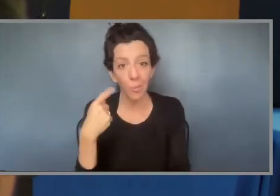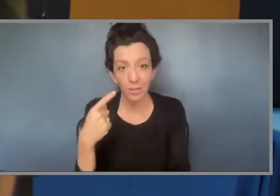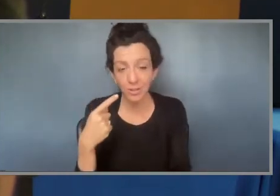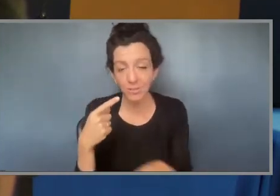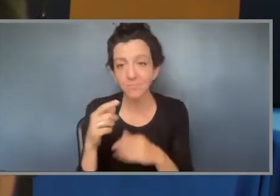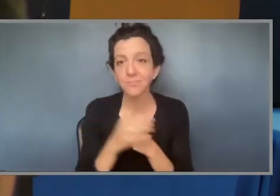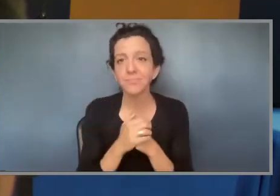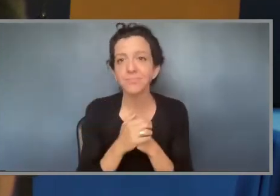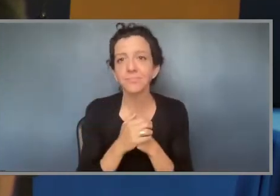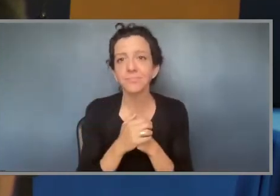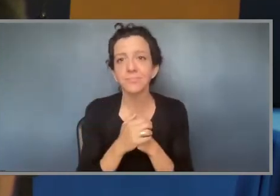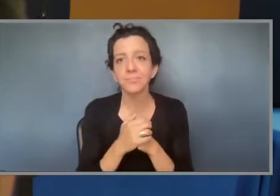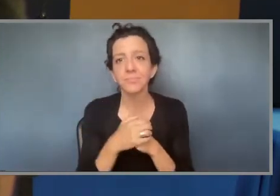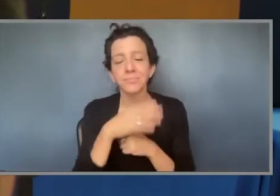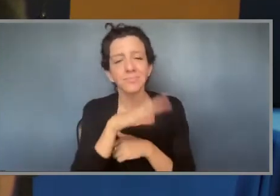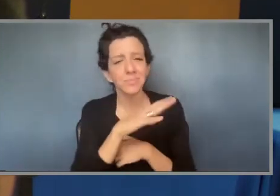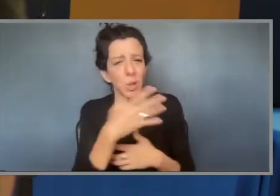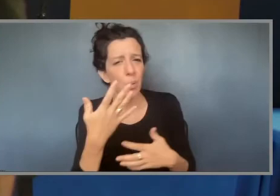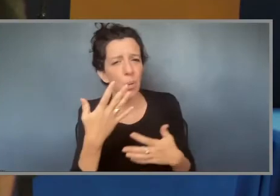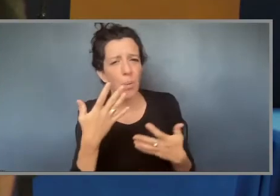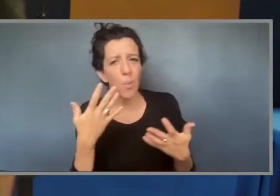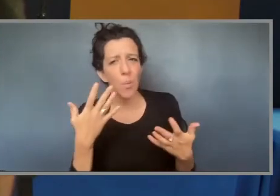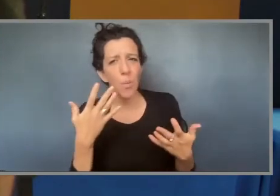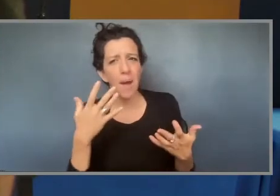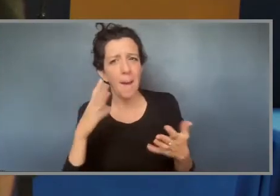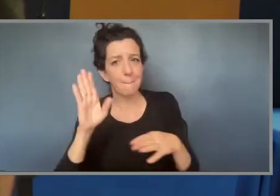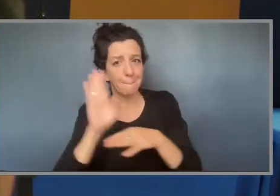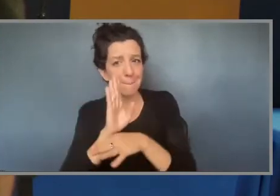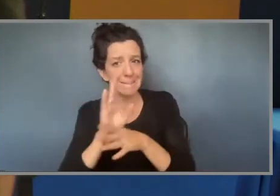Studio: Another question we have is what constitutes a business district.